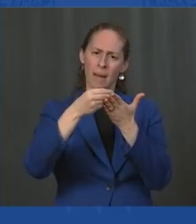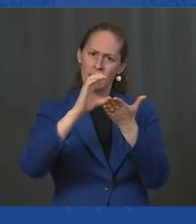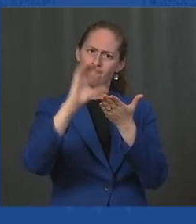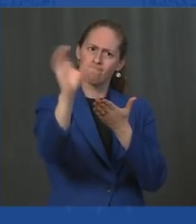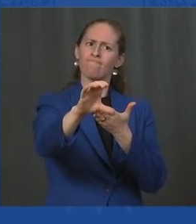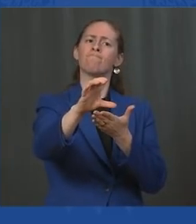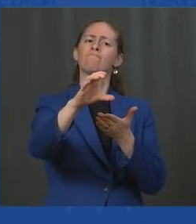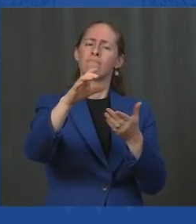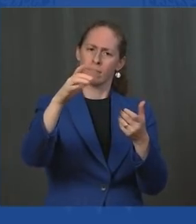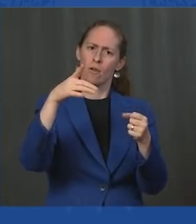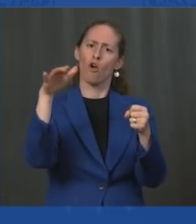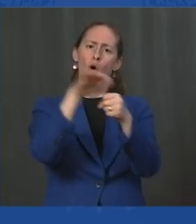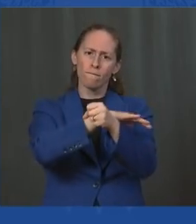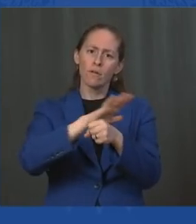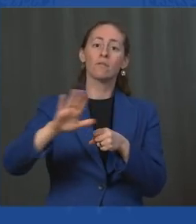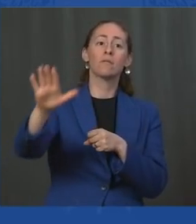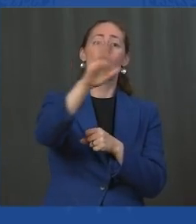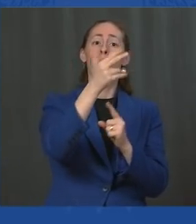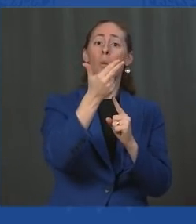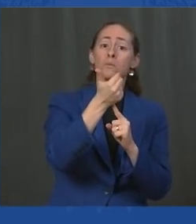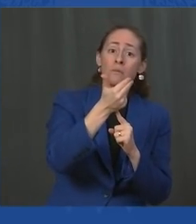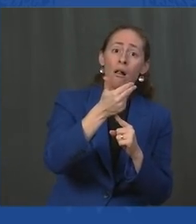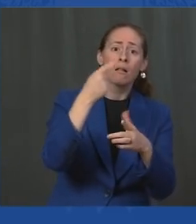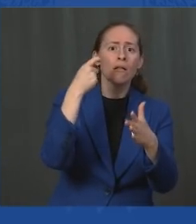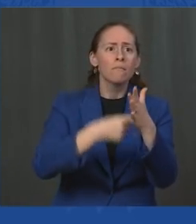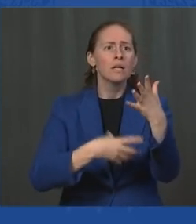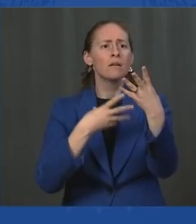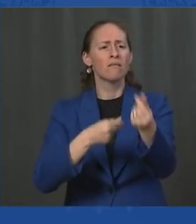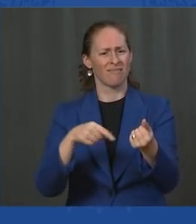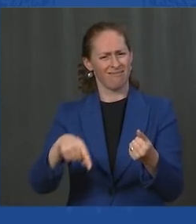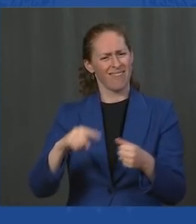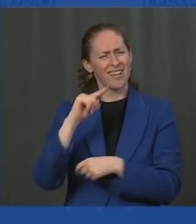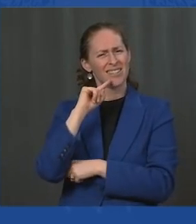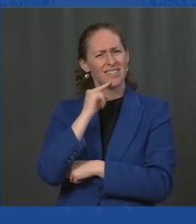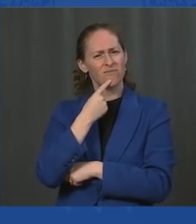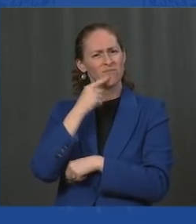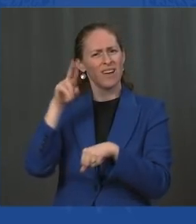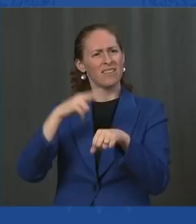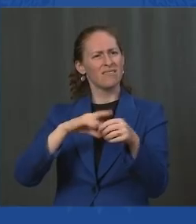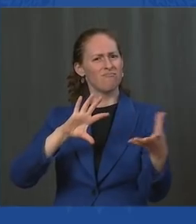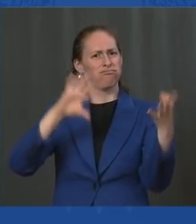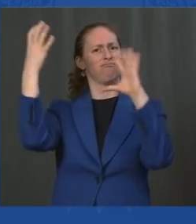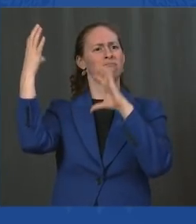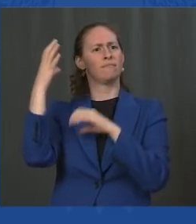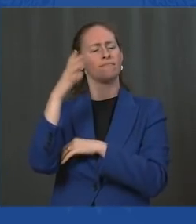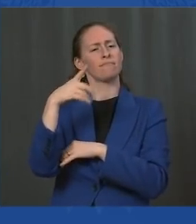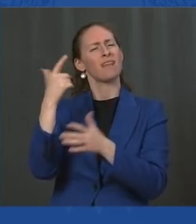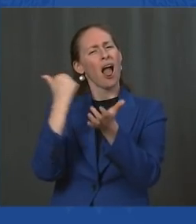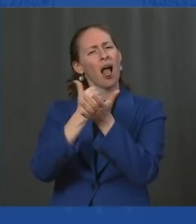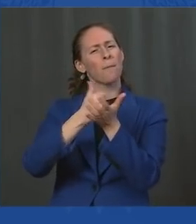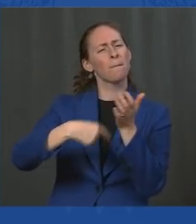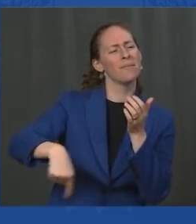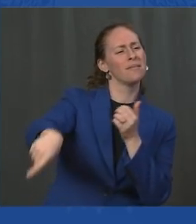housing in the midst of a natural disaster. Help those in need. That's what all of us need to do.